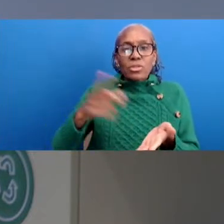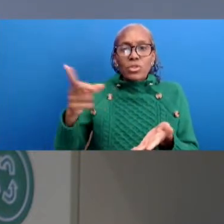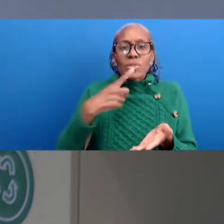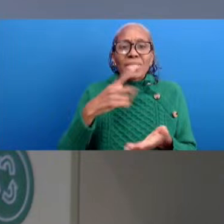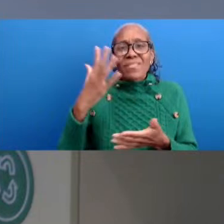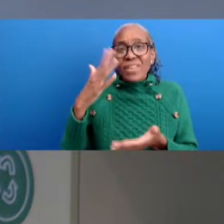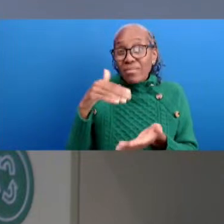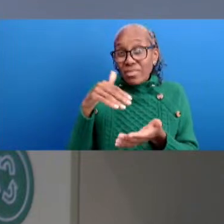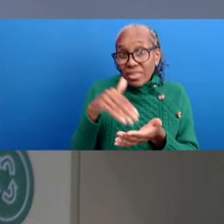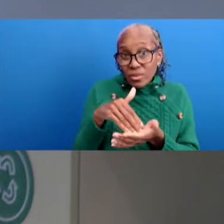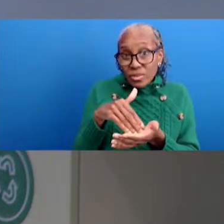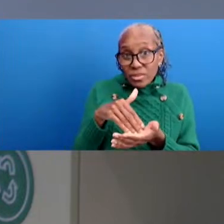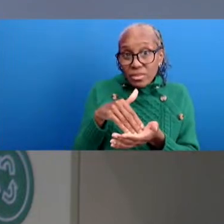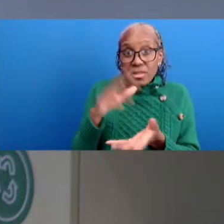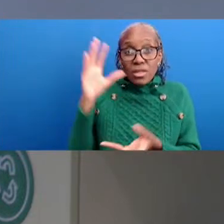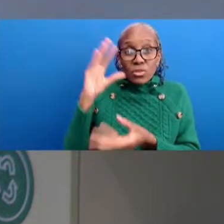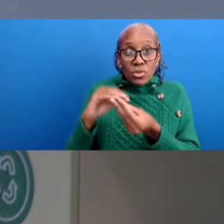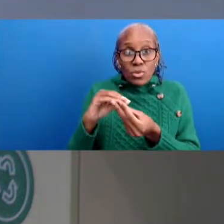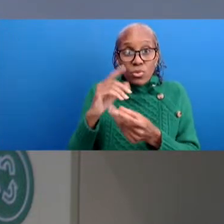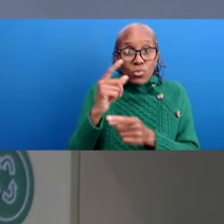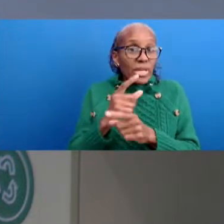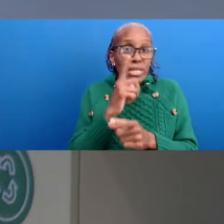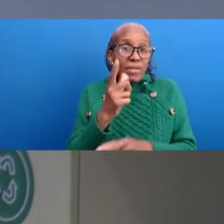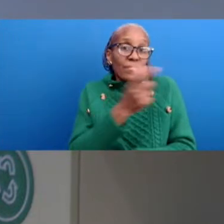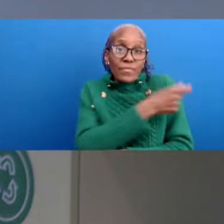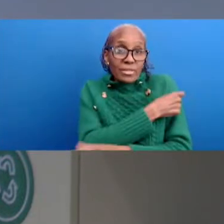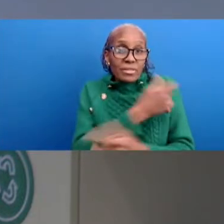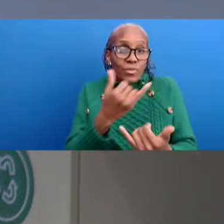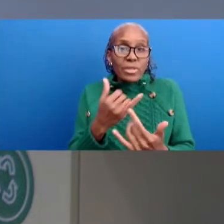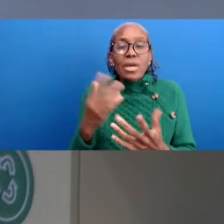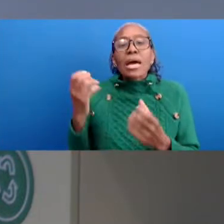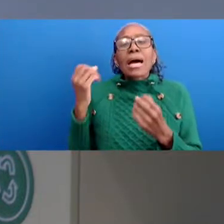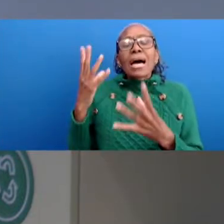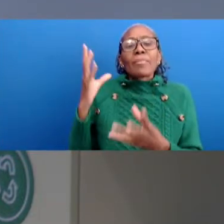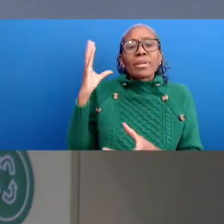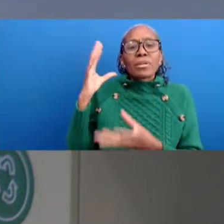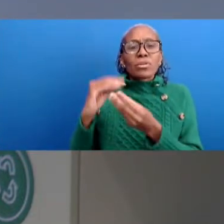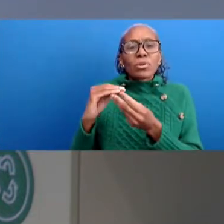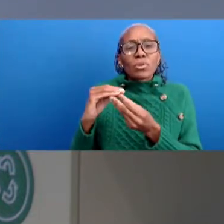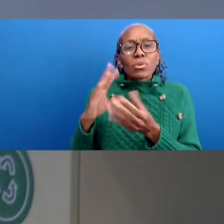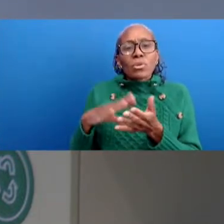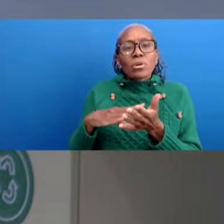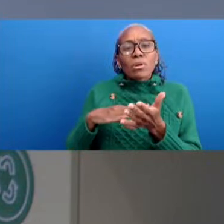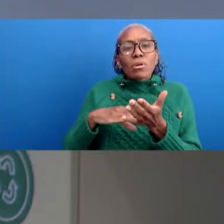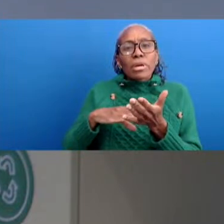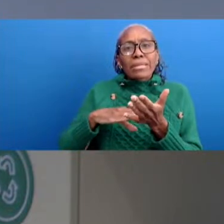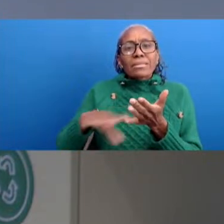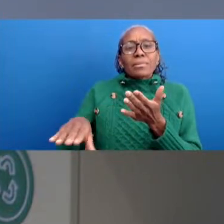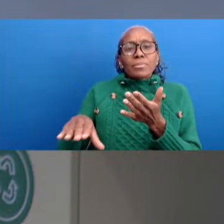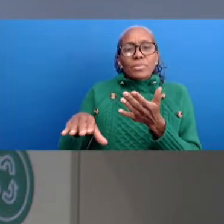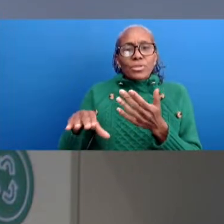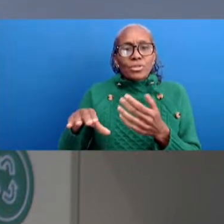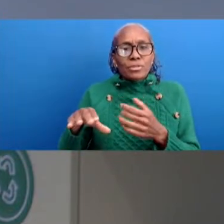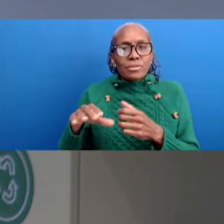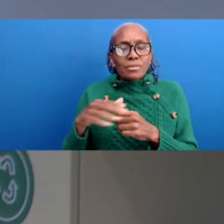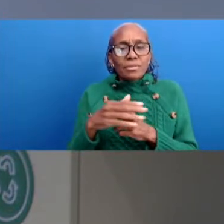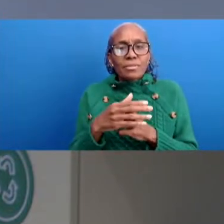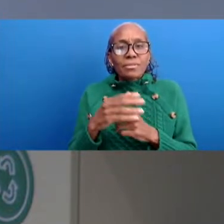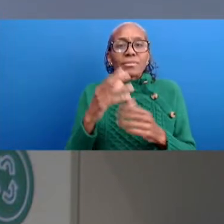YOU'RE GRANTING EXCEPTIONS OR EXEMPTIONS AND YOU SAID 5000